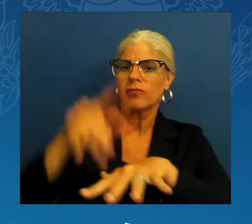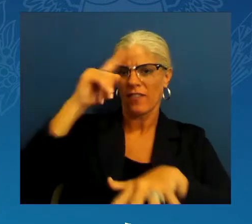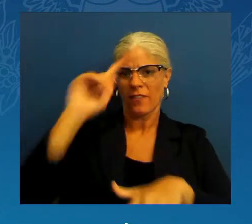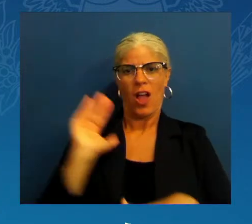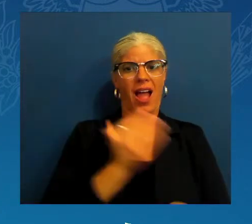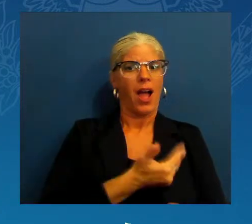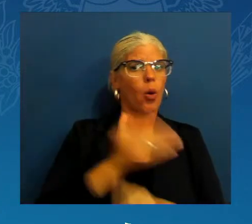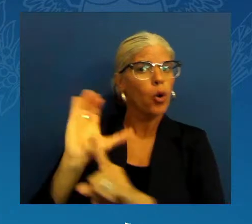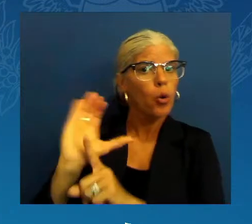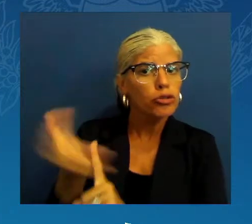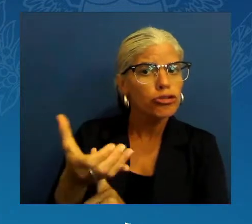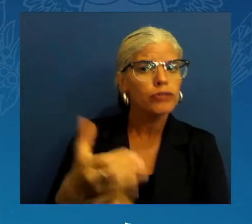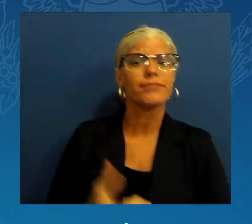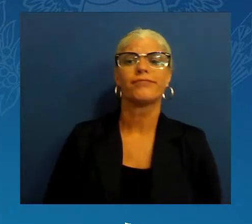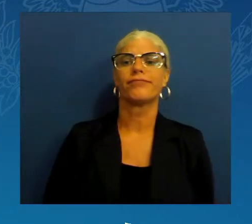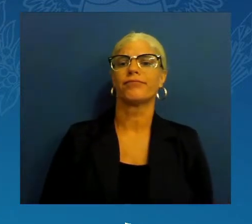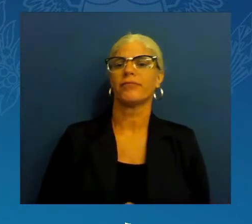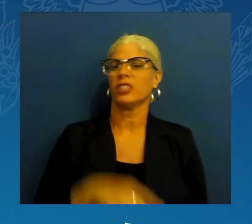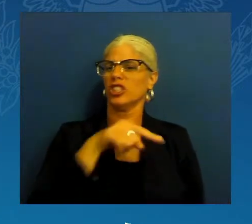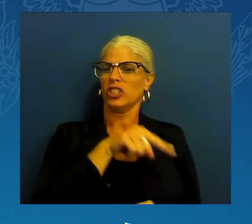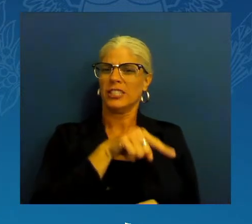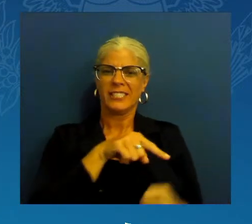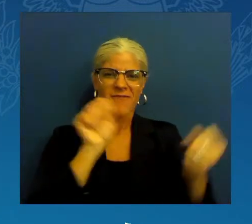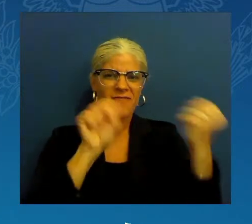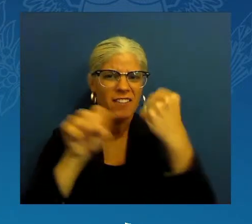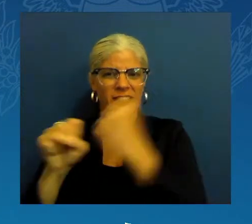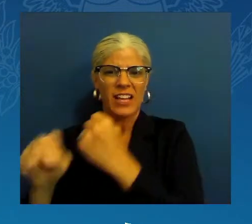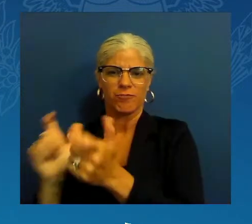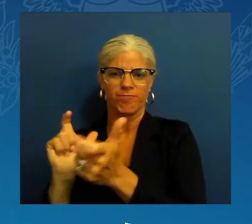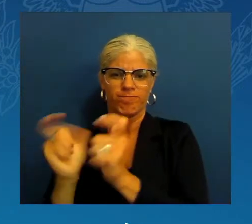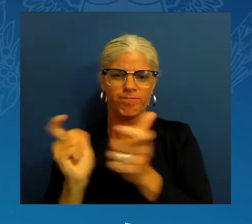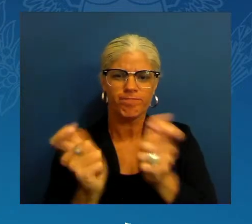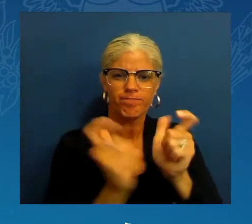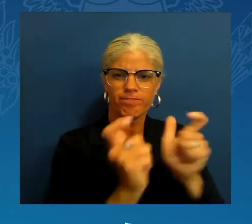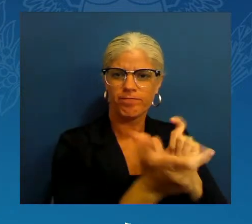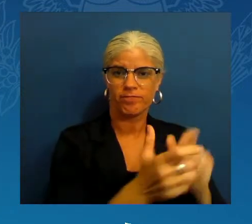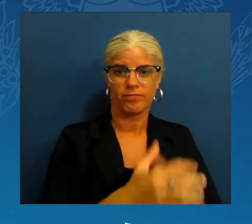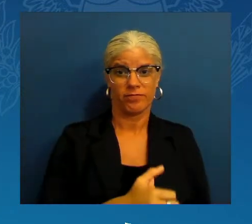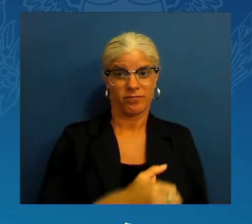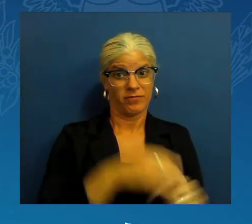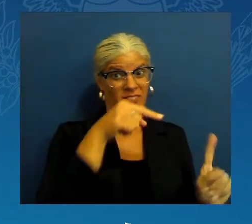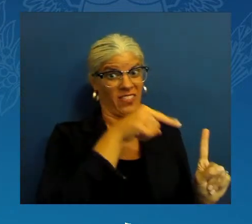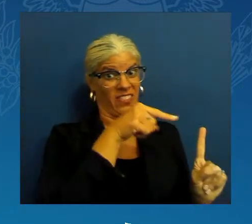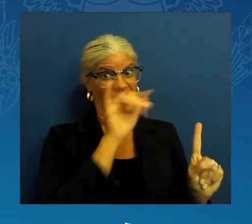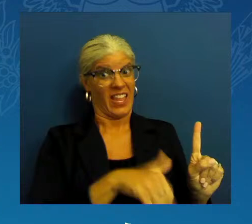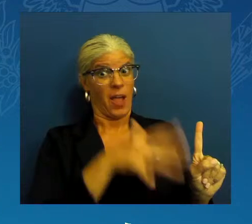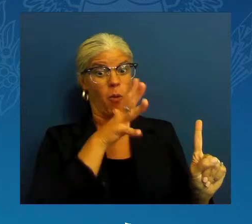and a woman we can all be proud of. And now, it is my distinct honor